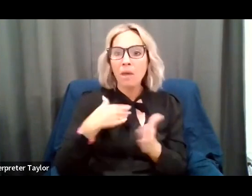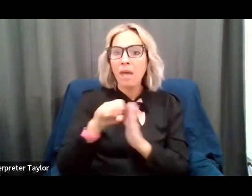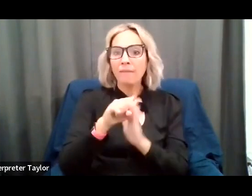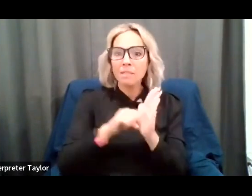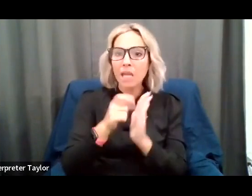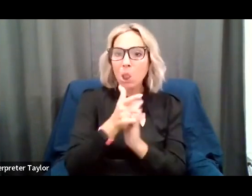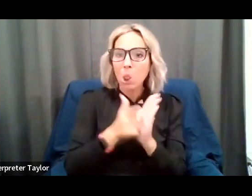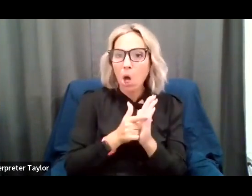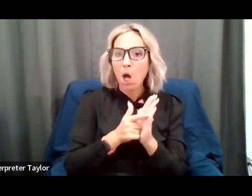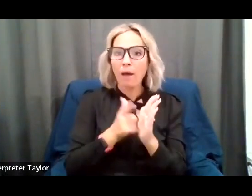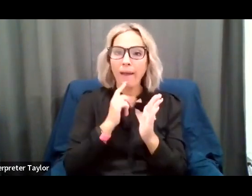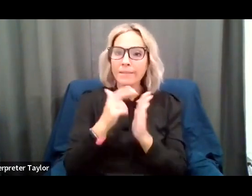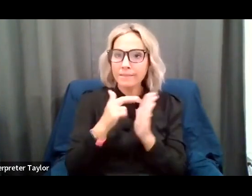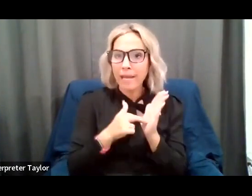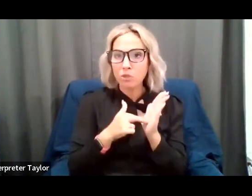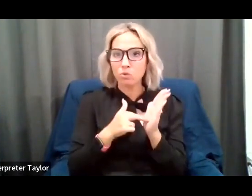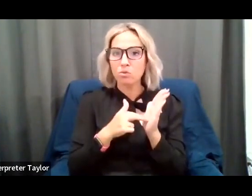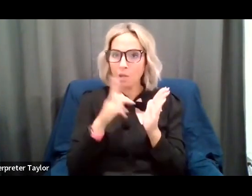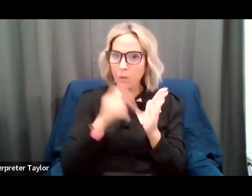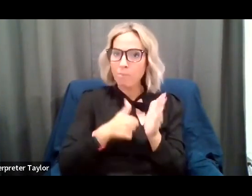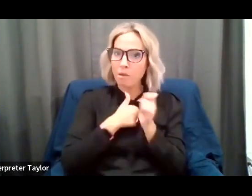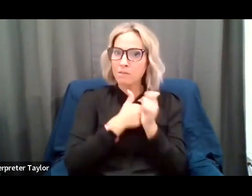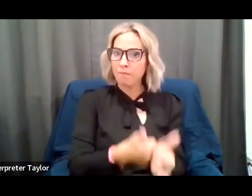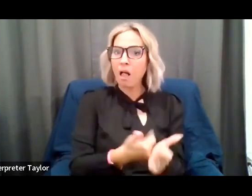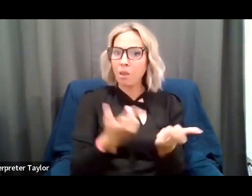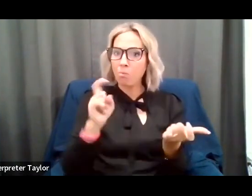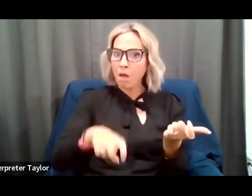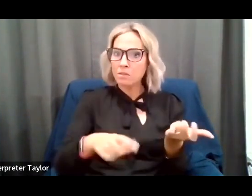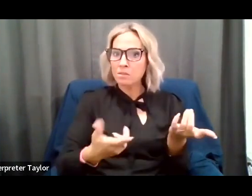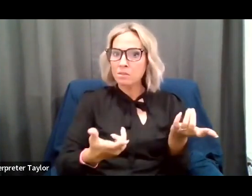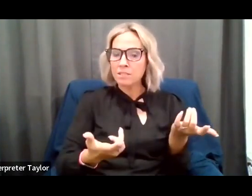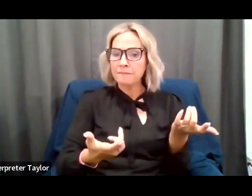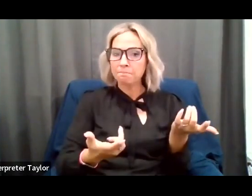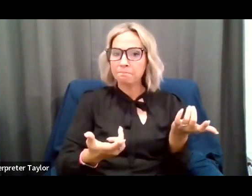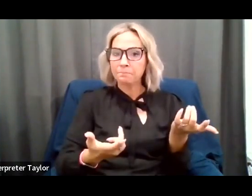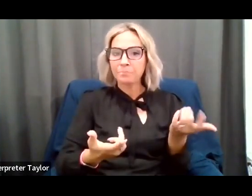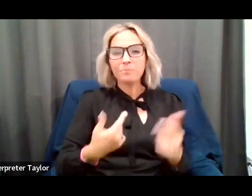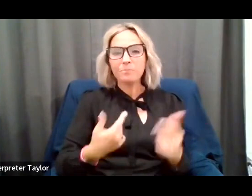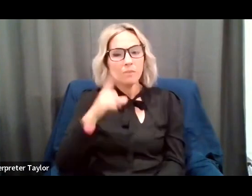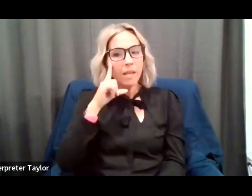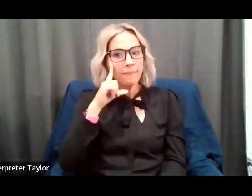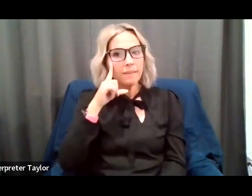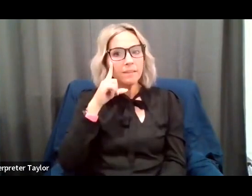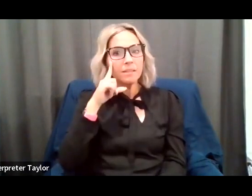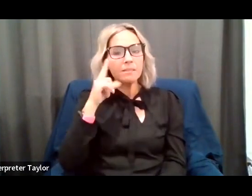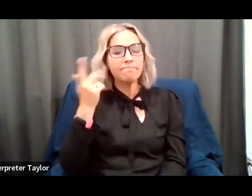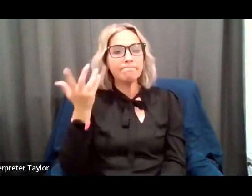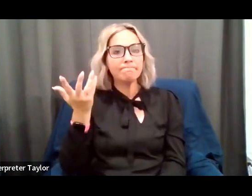statutes that we all must abide by. And I think that, what's